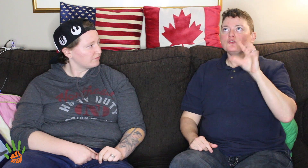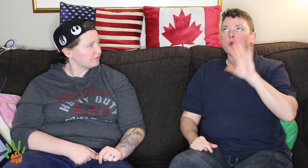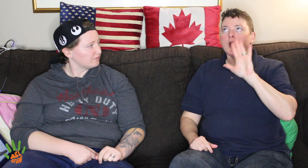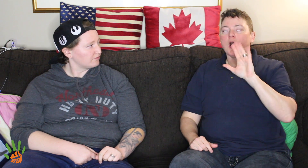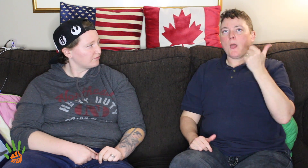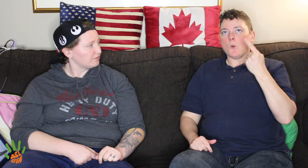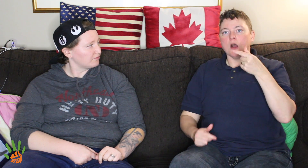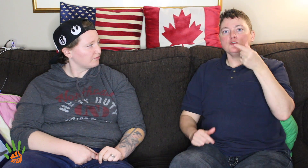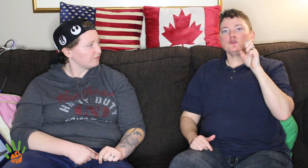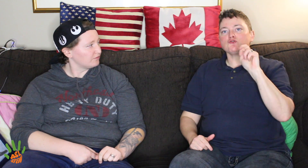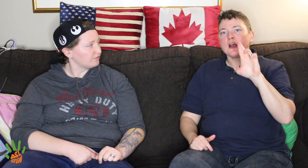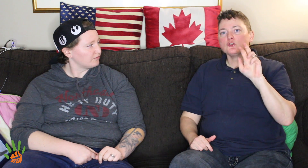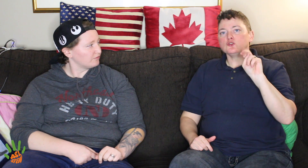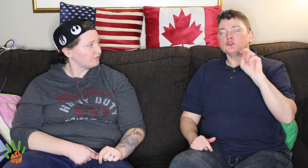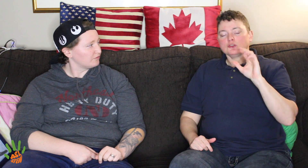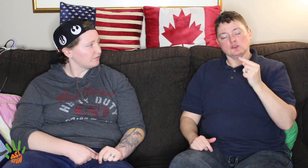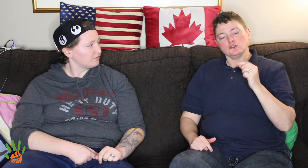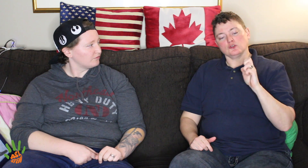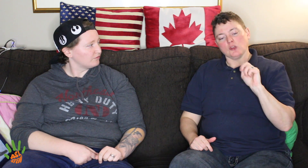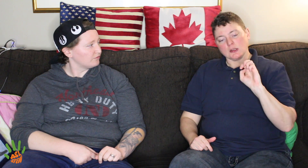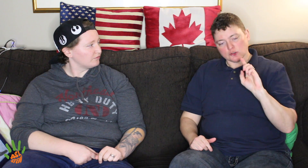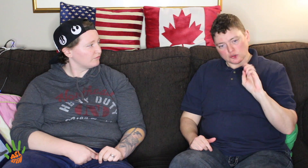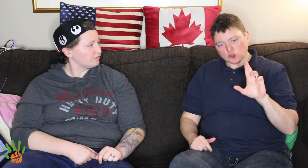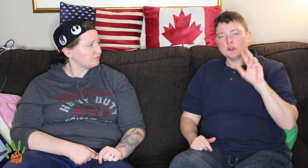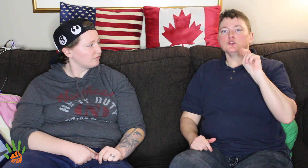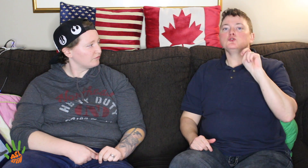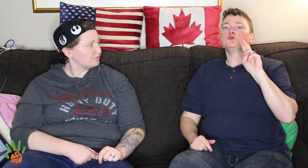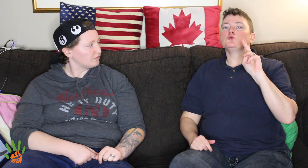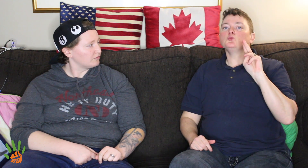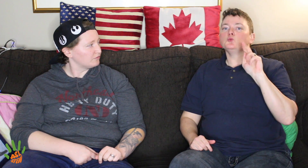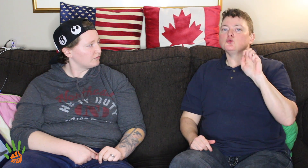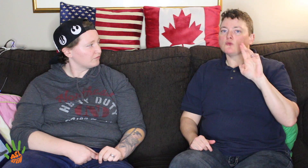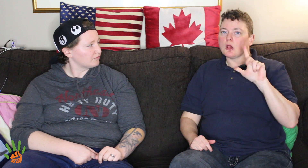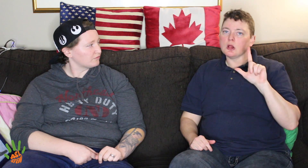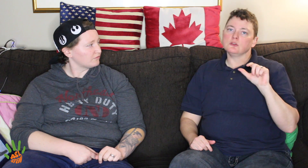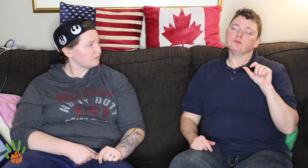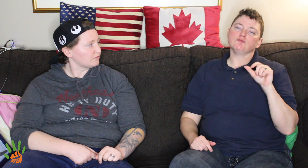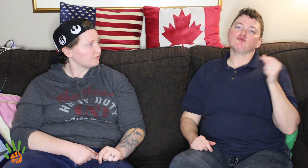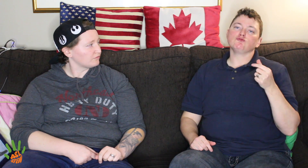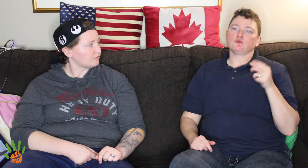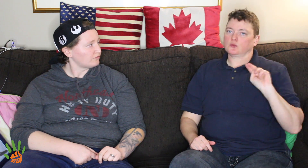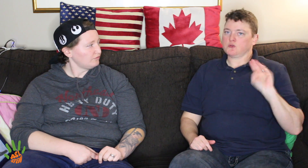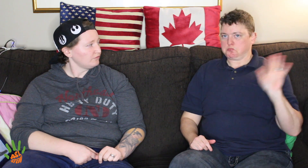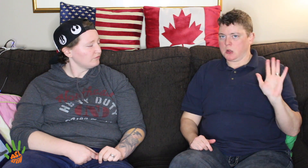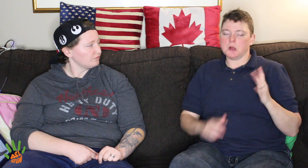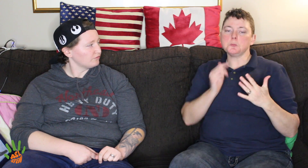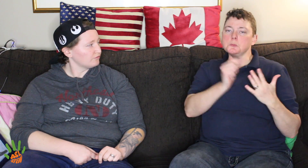or I think the other one is.... gender neutral.